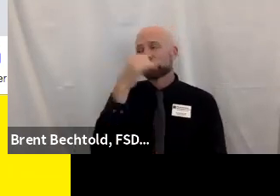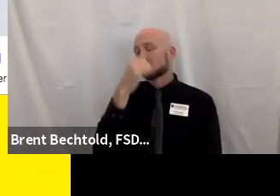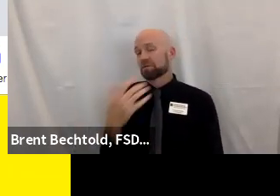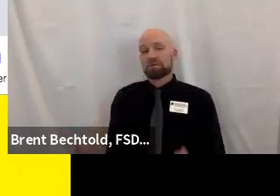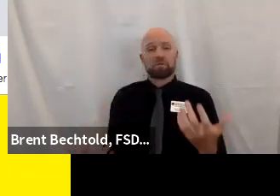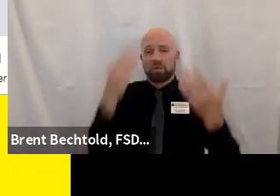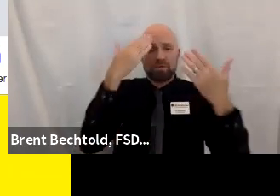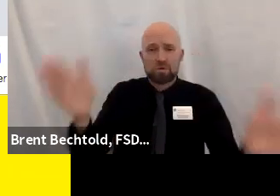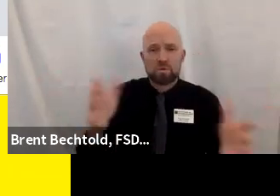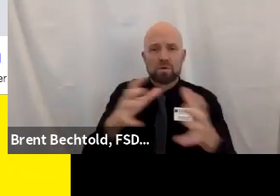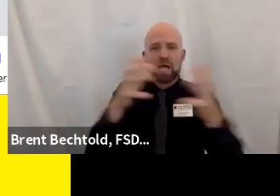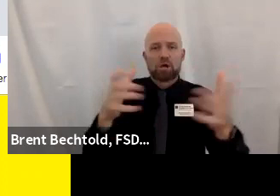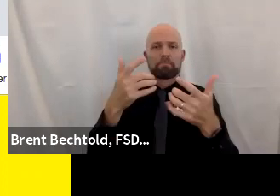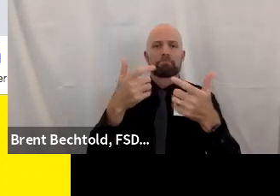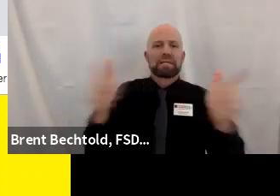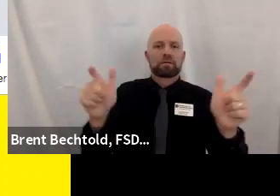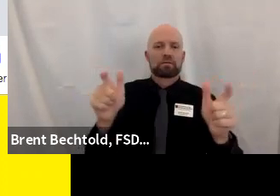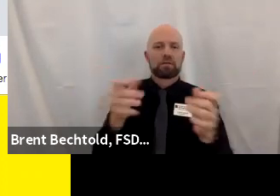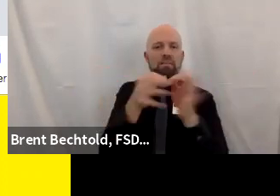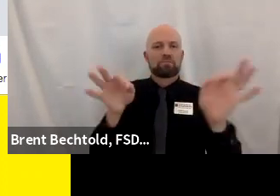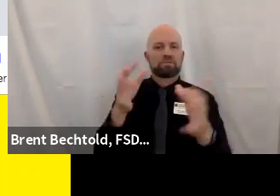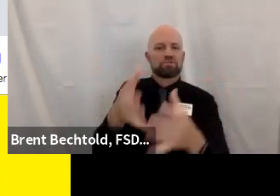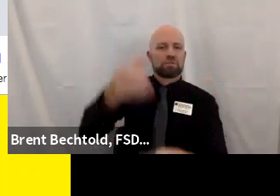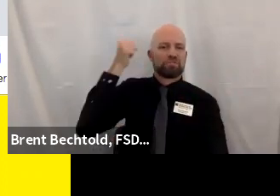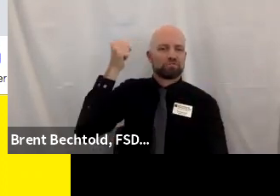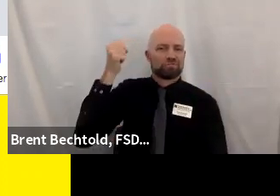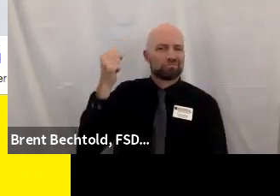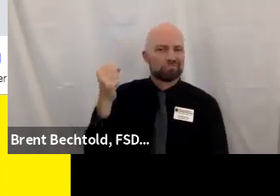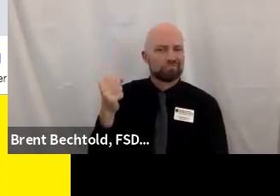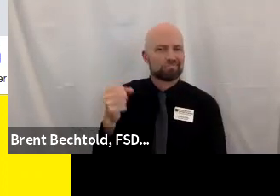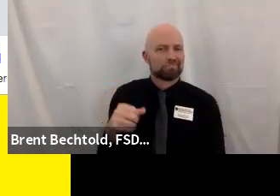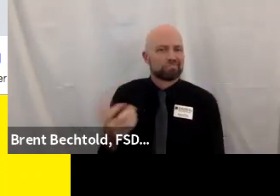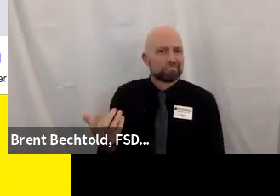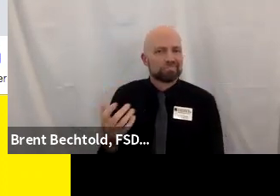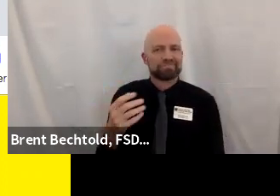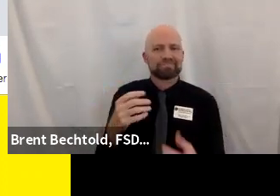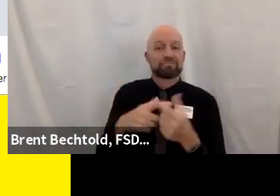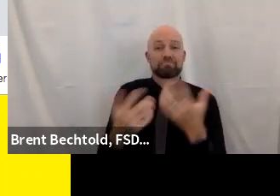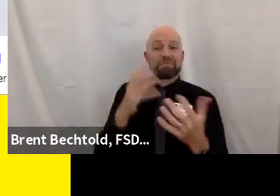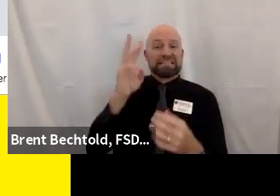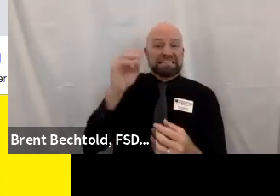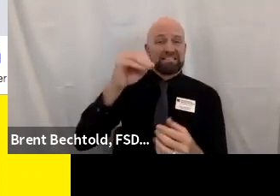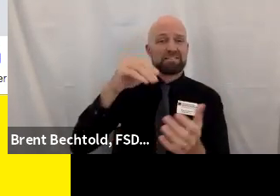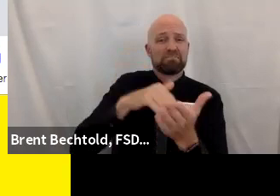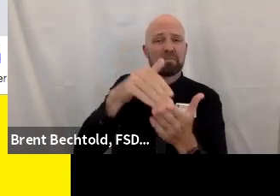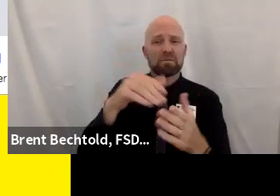hard of hearing students, on top of that, who knows how big the language deprivation is... how big the gap is there.